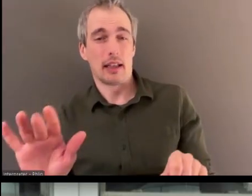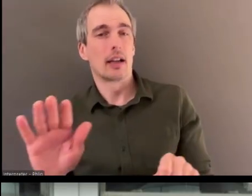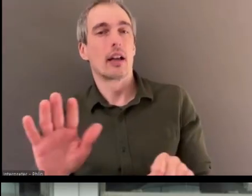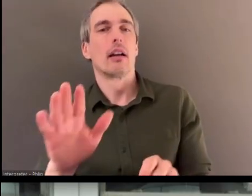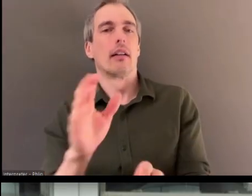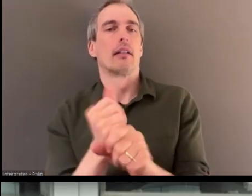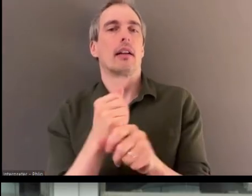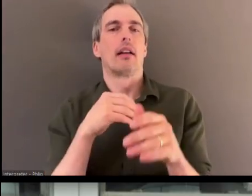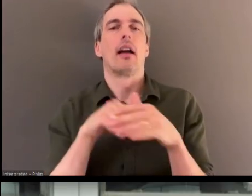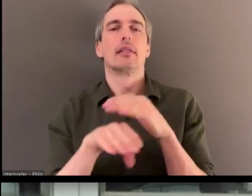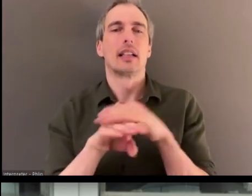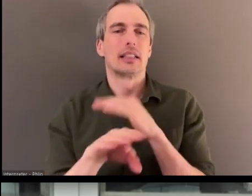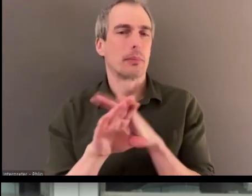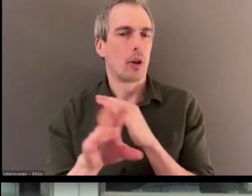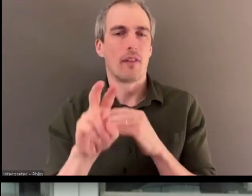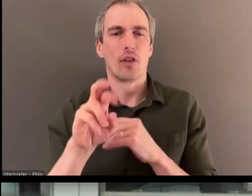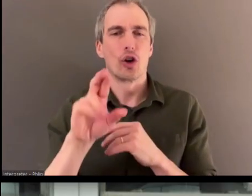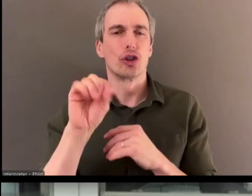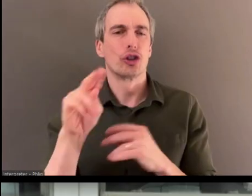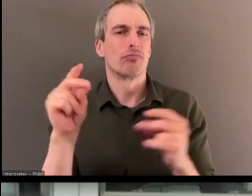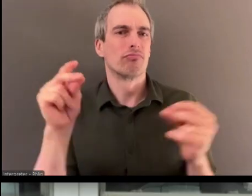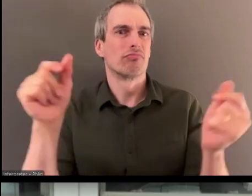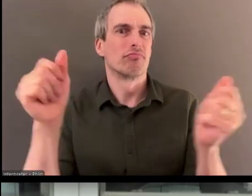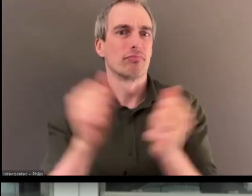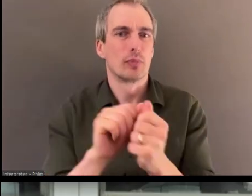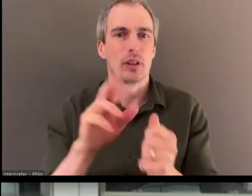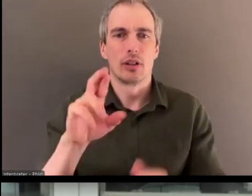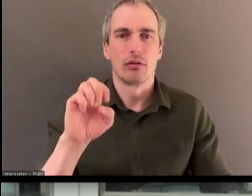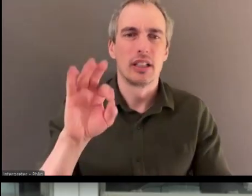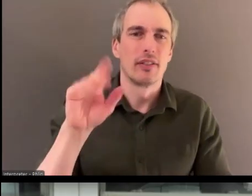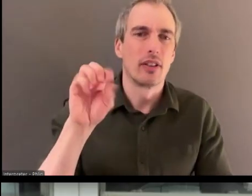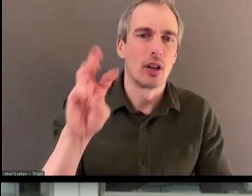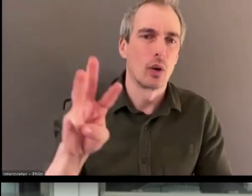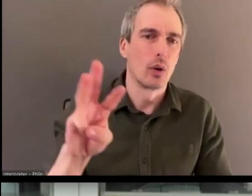So just quickly of the economics around Reflow.